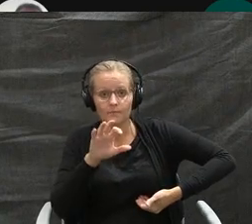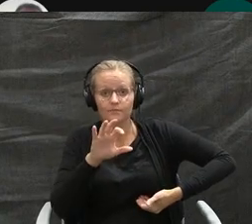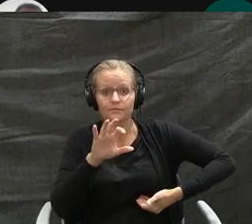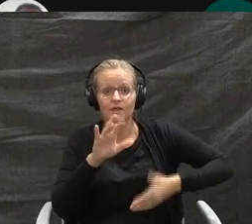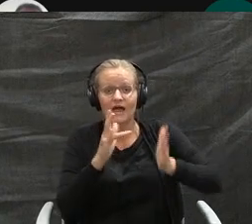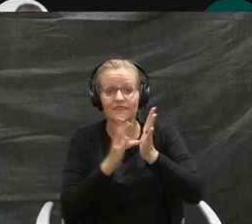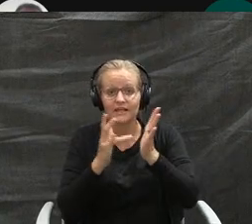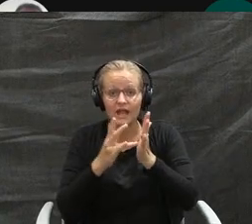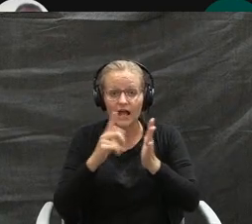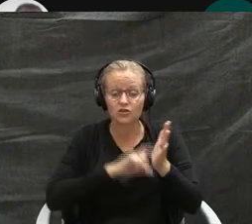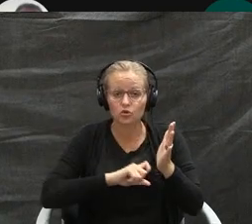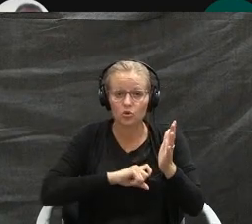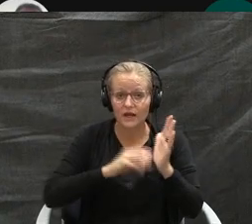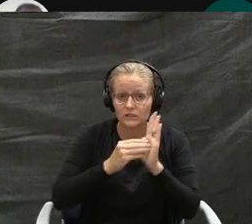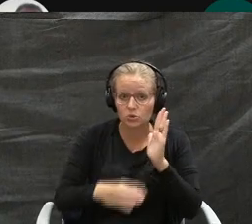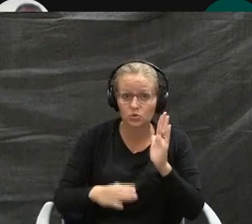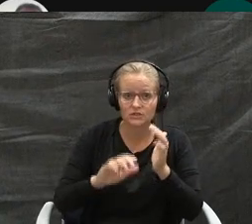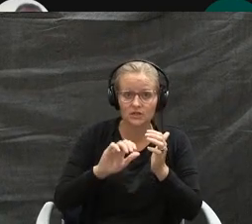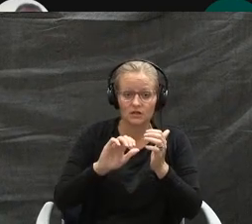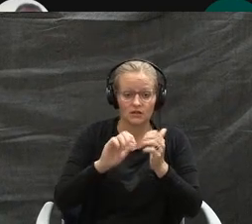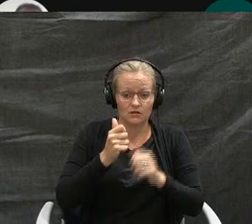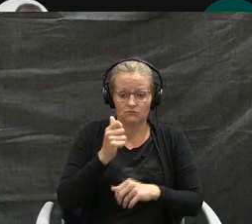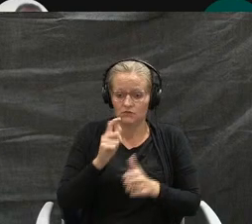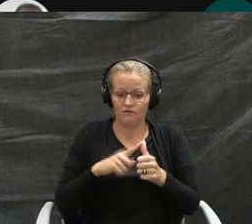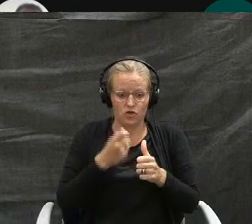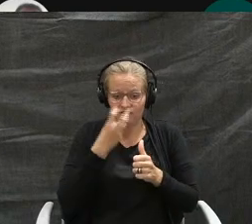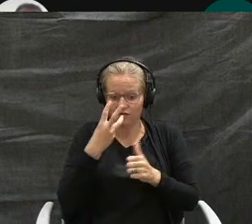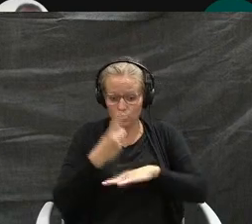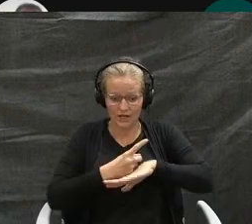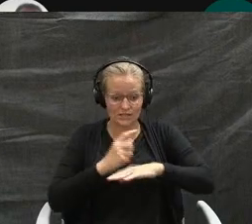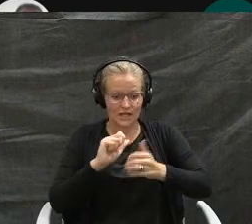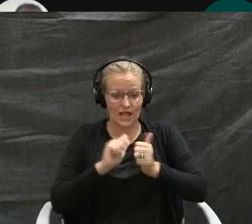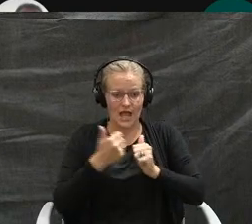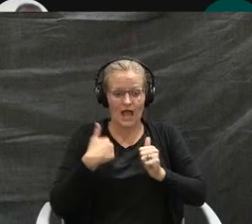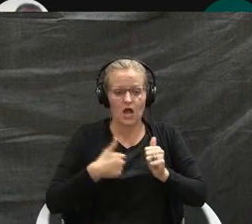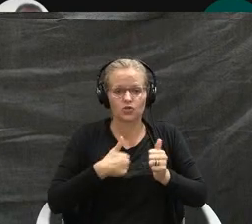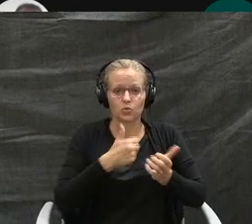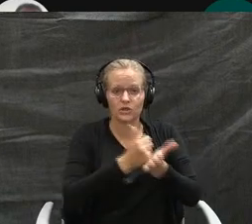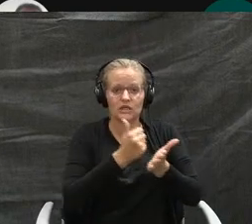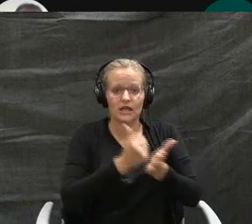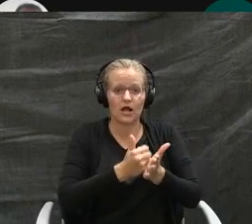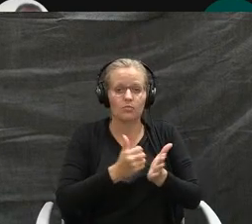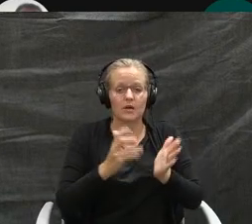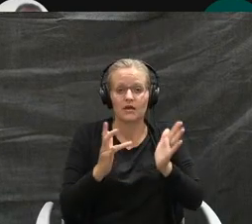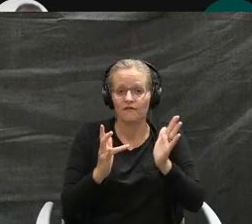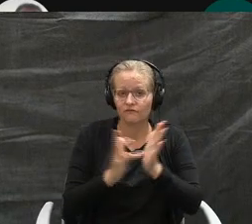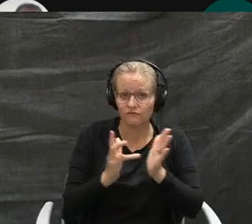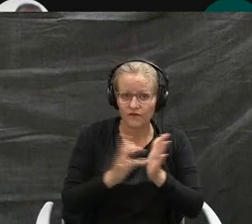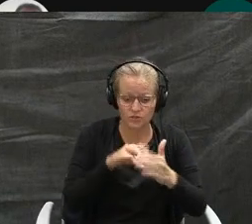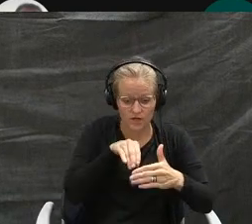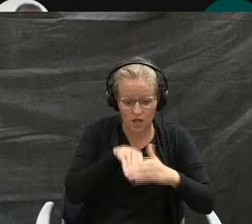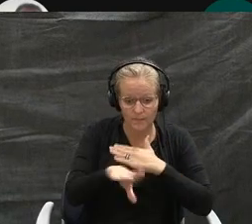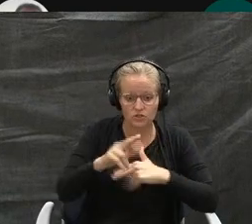and So what does that look like? Those first few days? How can we get 9th graders into the building in some way? An